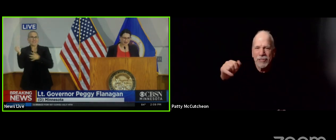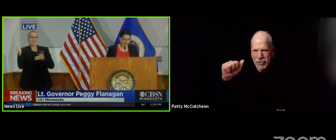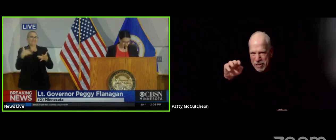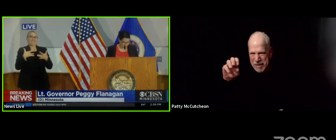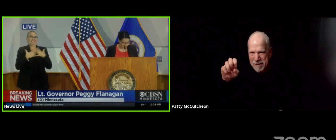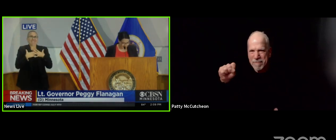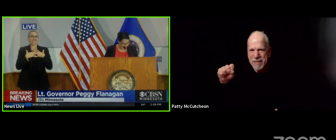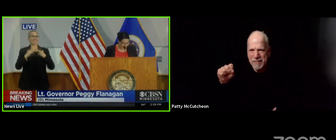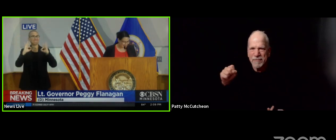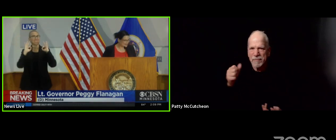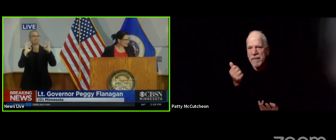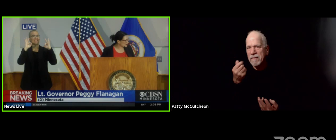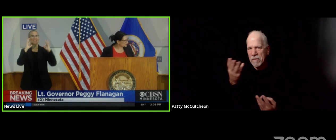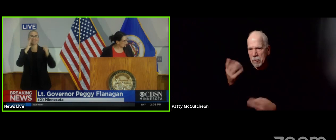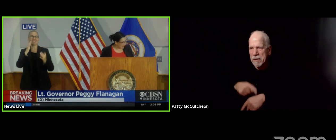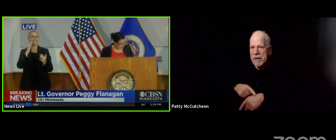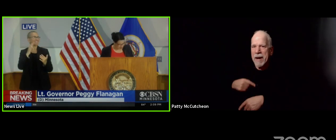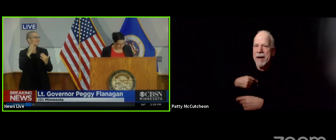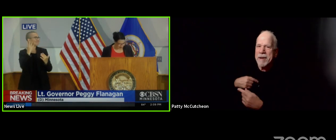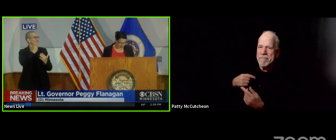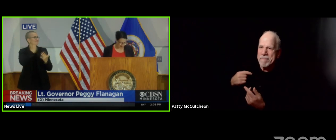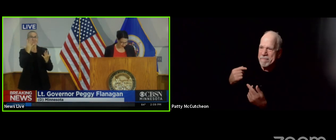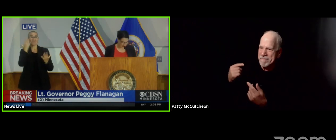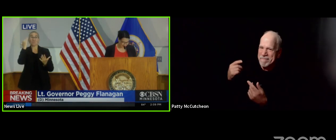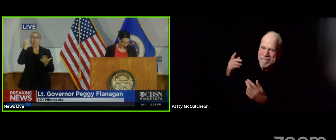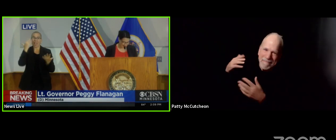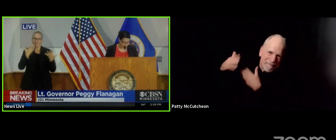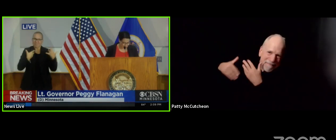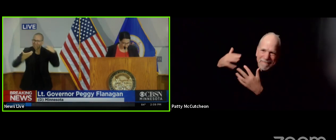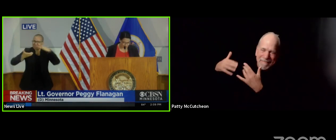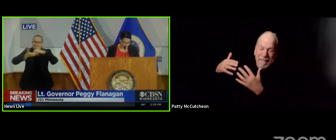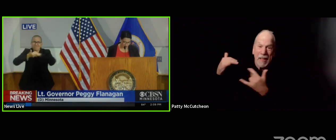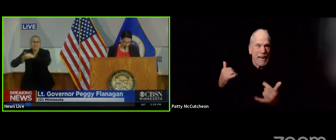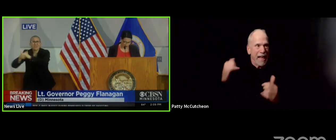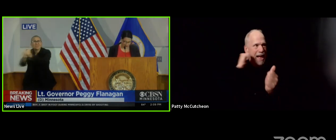TOGETHER. SO WITH THAT, IT IS NOW MY ABSOLUTE HONOR TO INVITE NICOLE SMITH HOLT